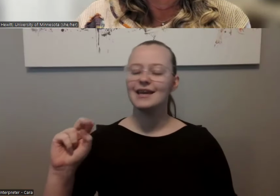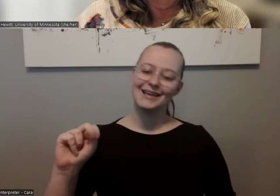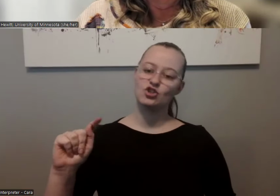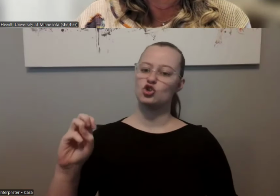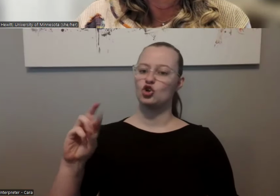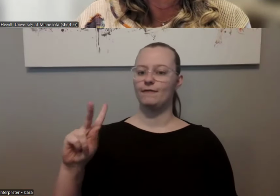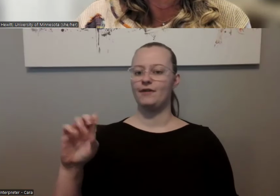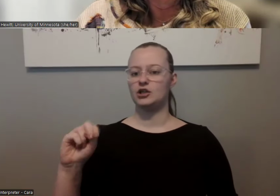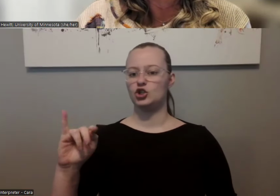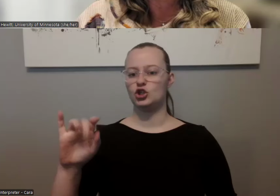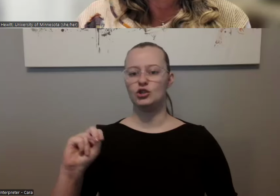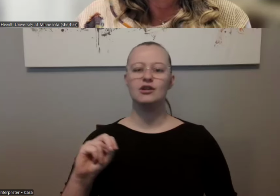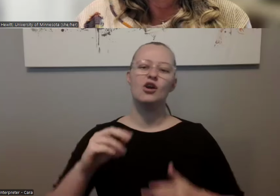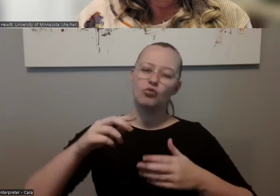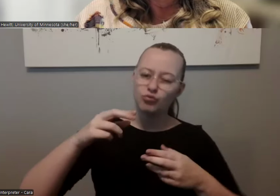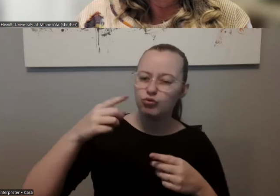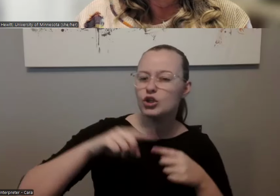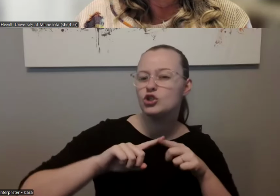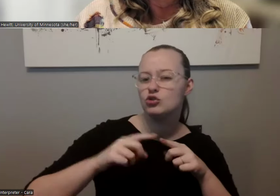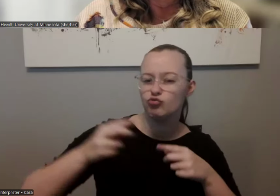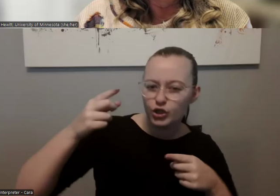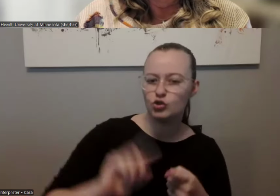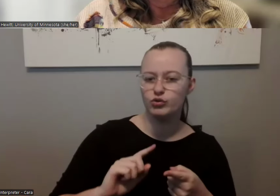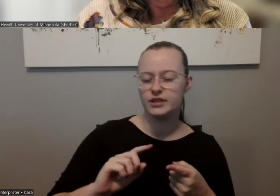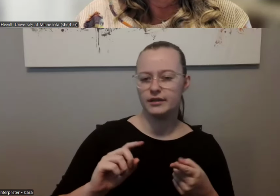turnover and vacancy rates.